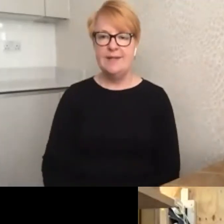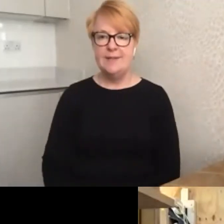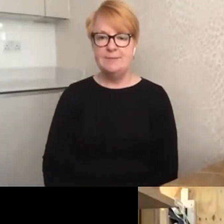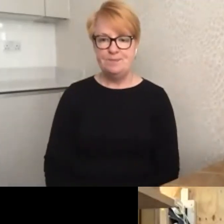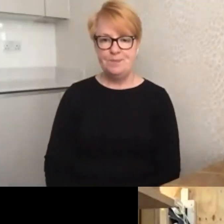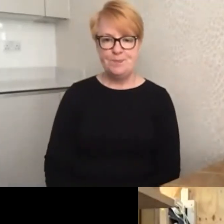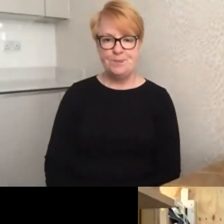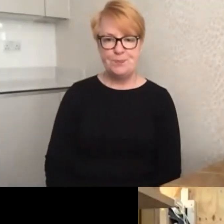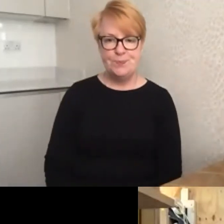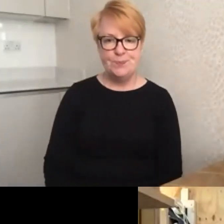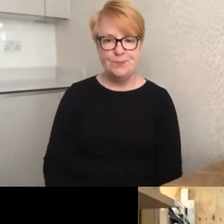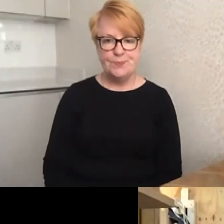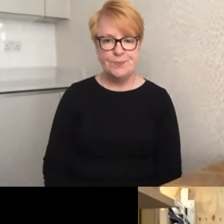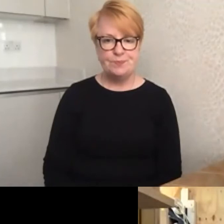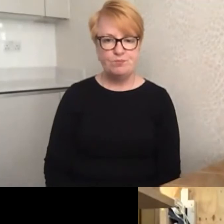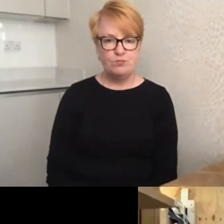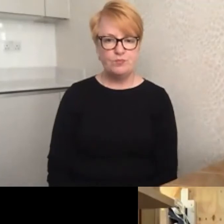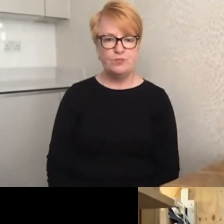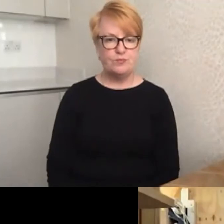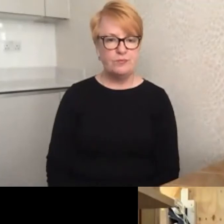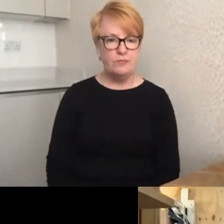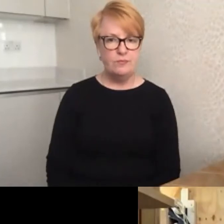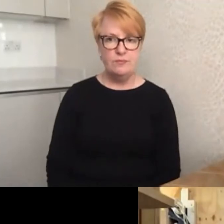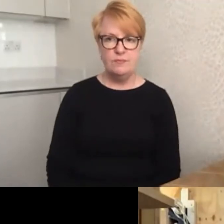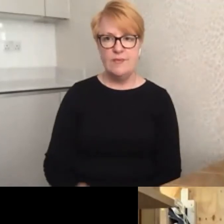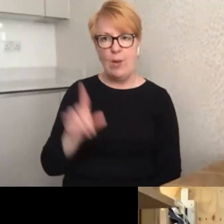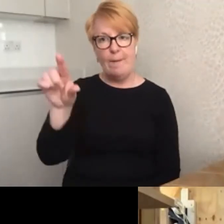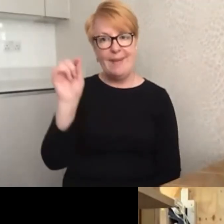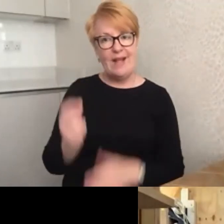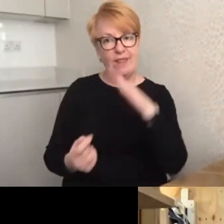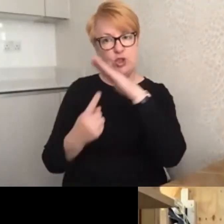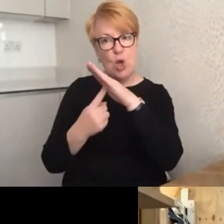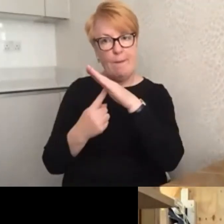And I'm going to go for the one at the top, which is I think for both of you,